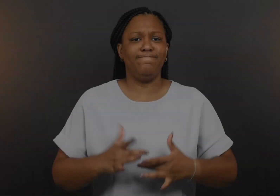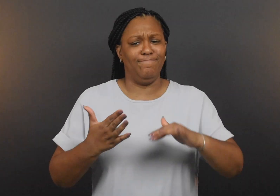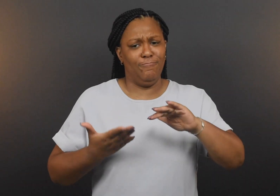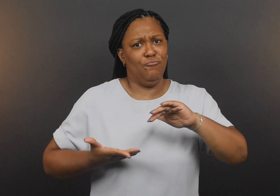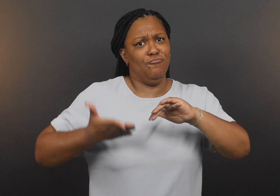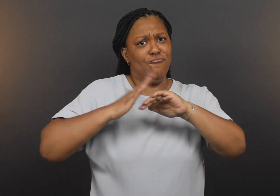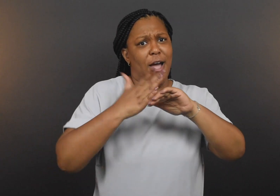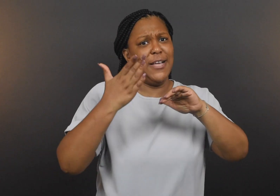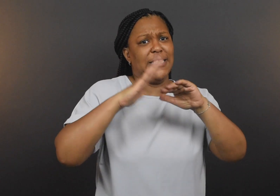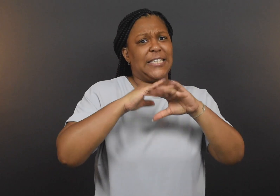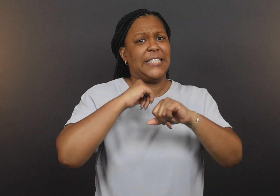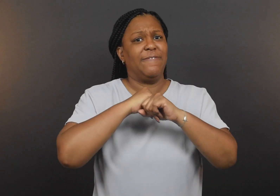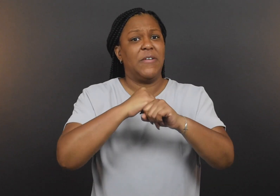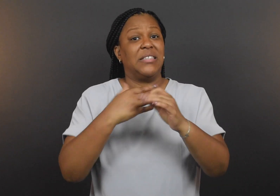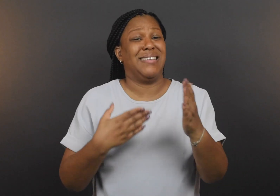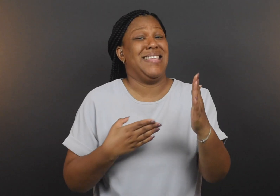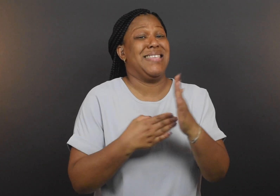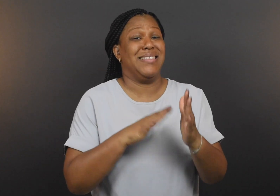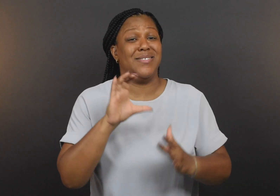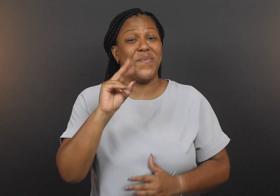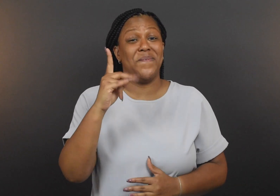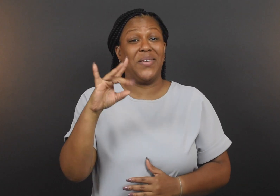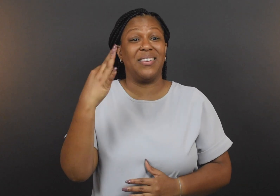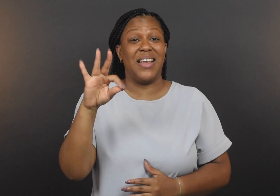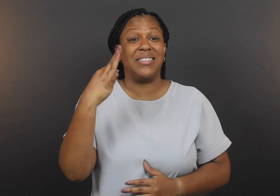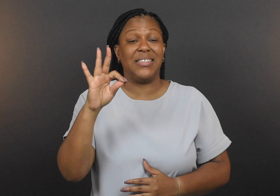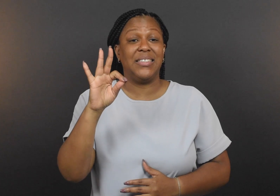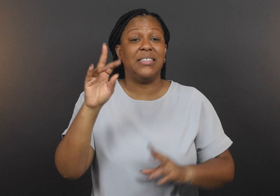Raising Defenses against the COVID-19 “Tsunami”